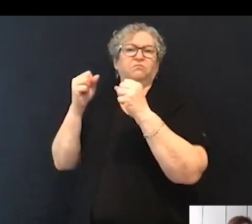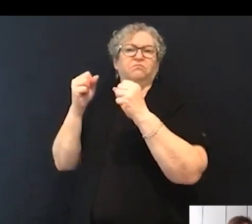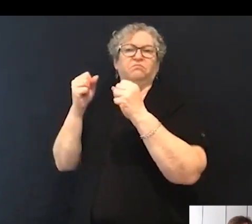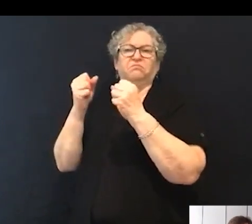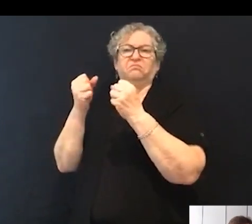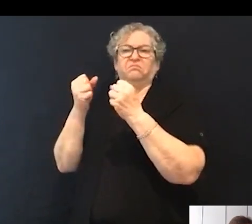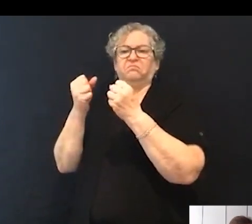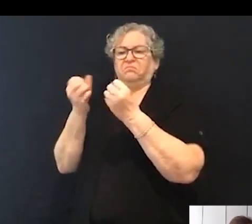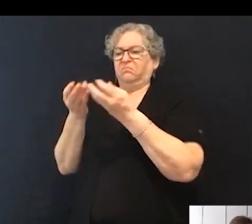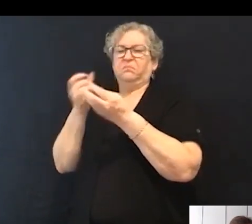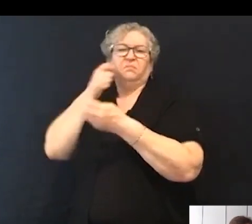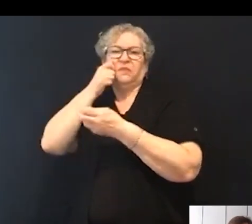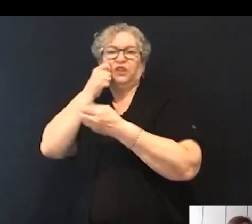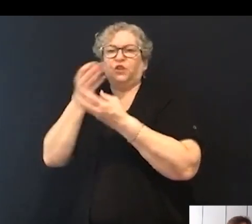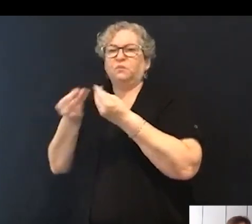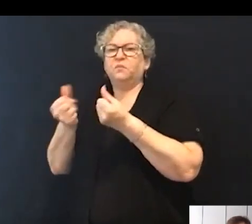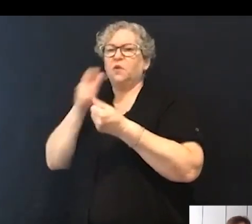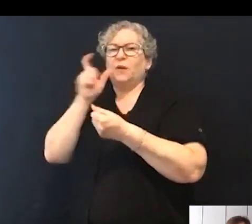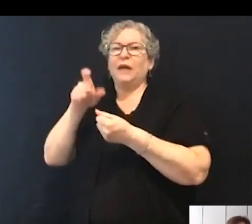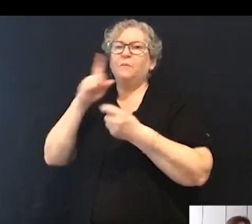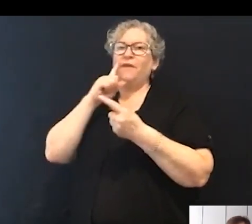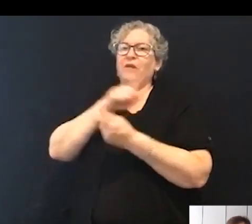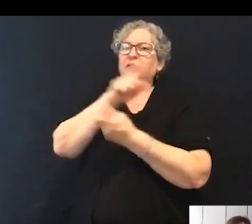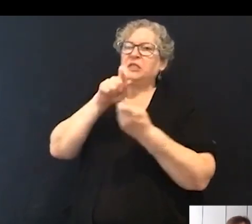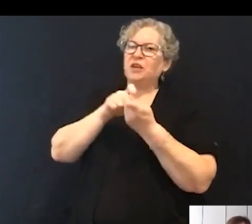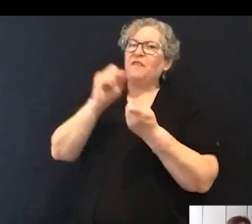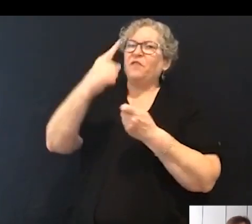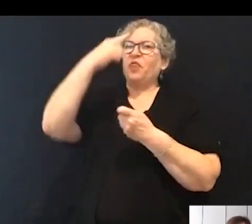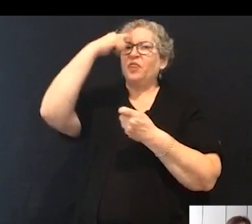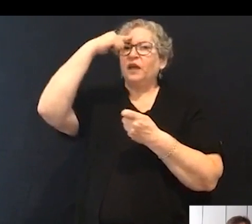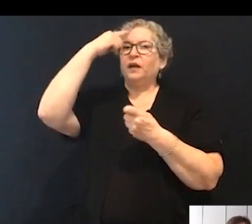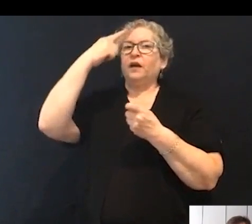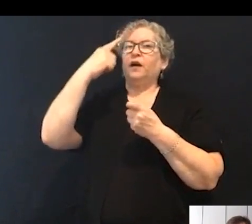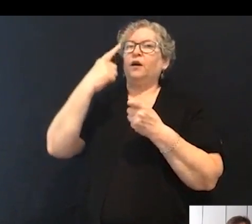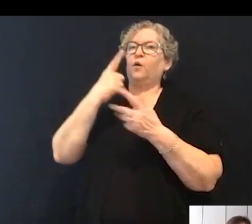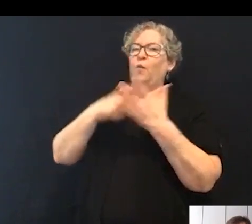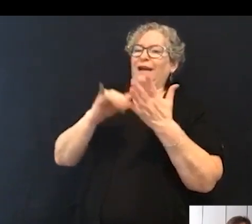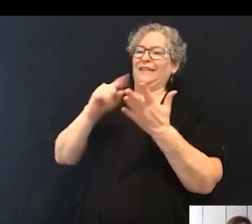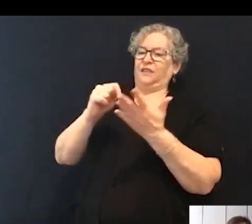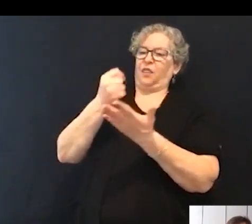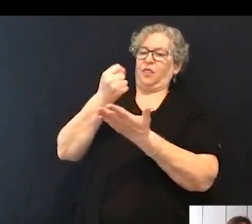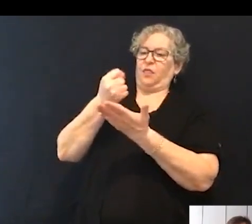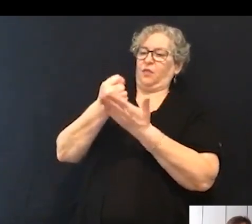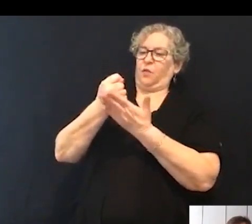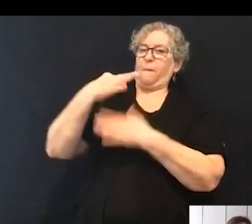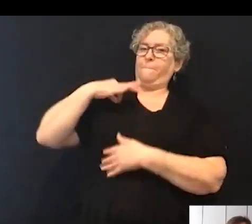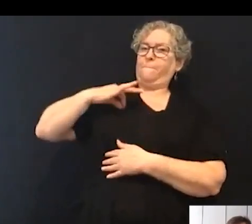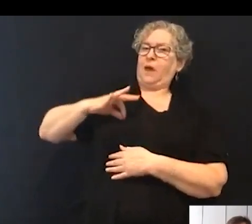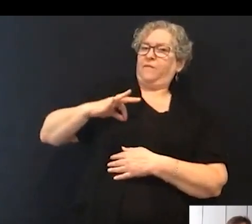to restore it to a certain extent to see a therapeutic benefit, which we saw already